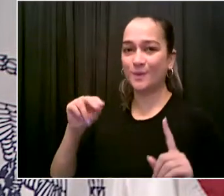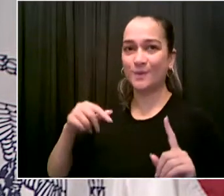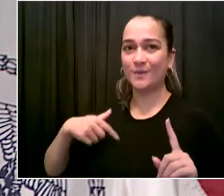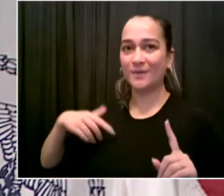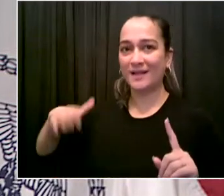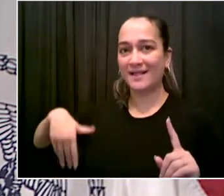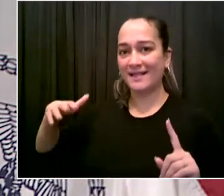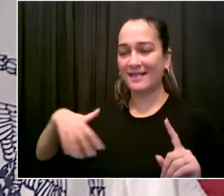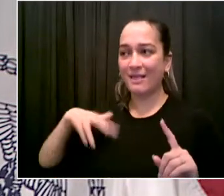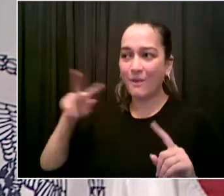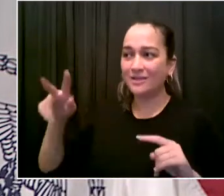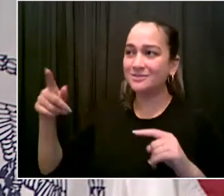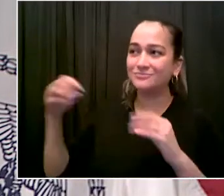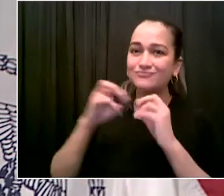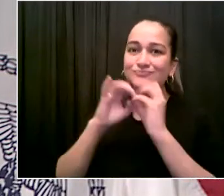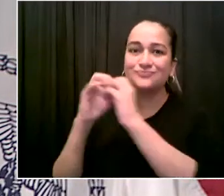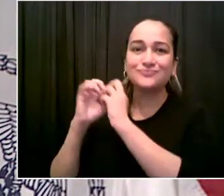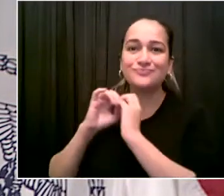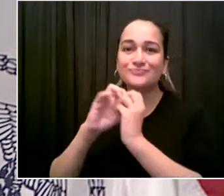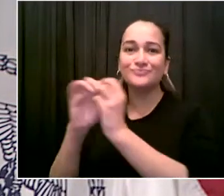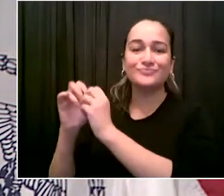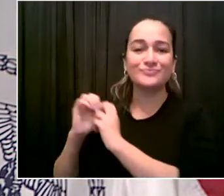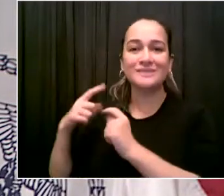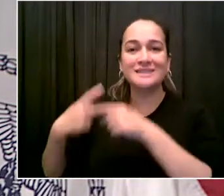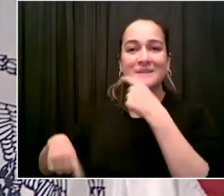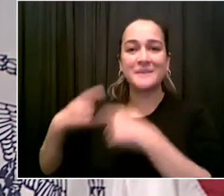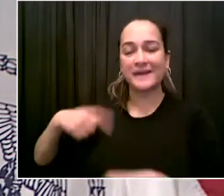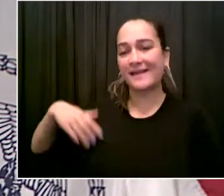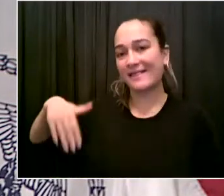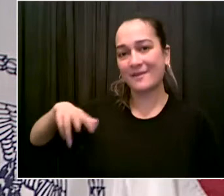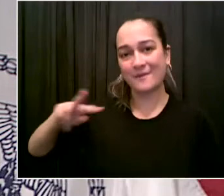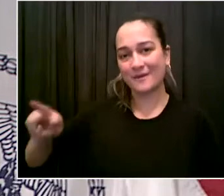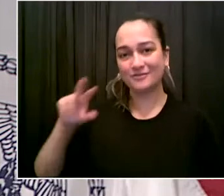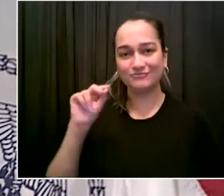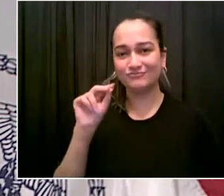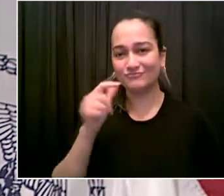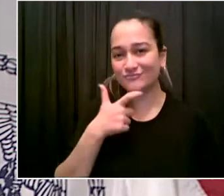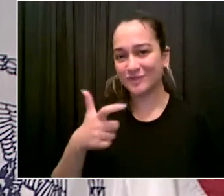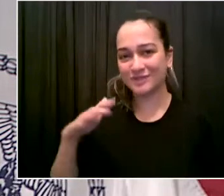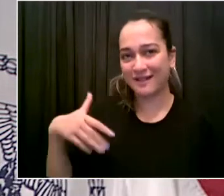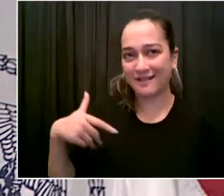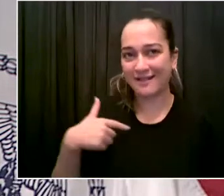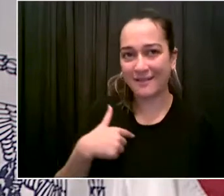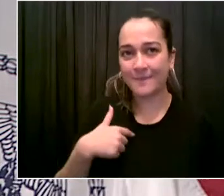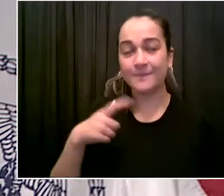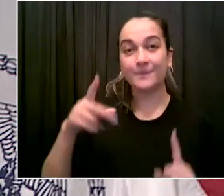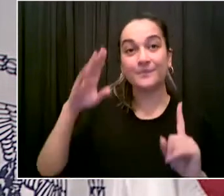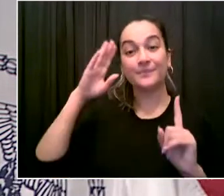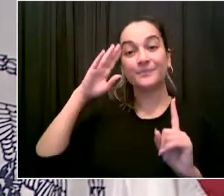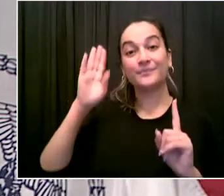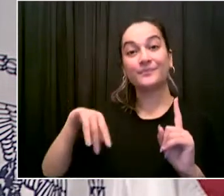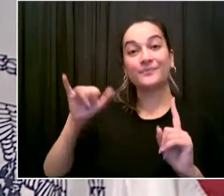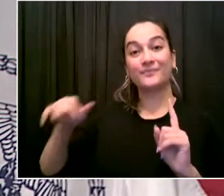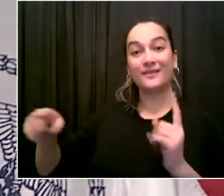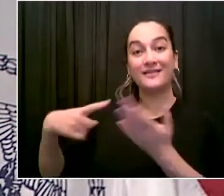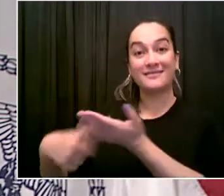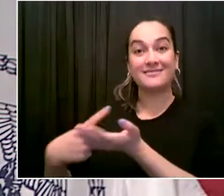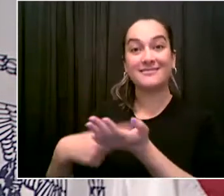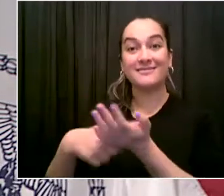FOR MY LIFE BY NOT WATCHING. I ABSOLUTELY POSTIIVY ELNOT WATCHING THAT